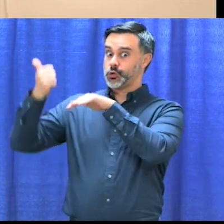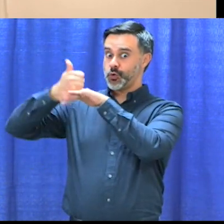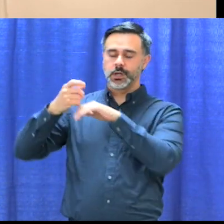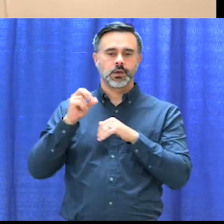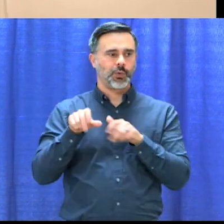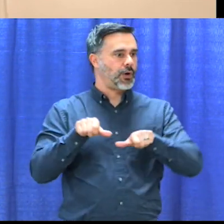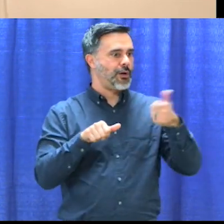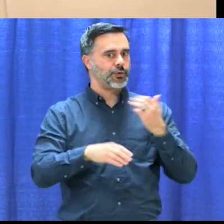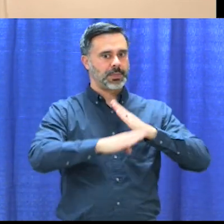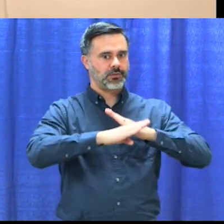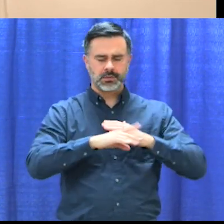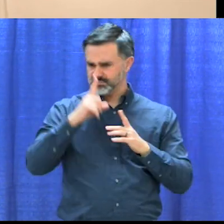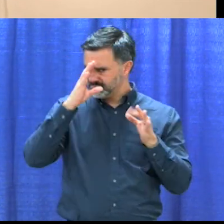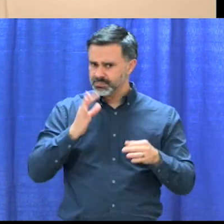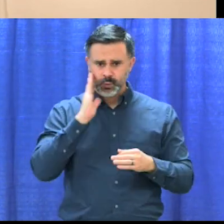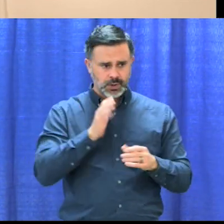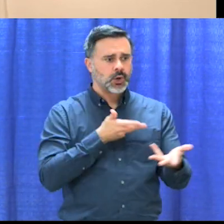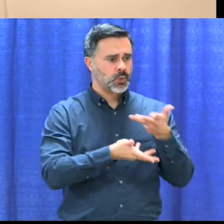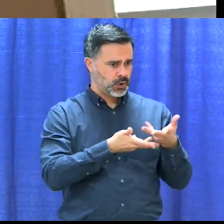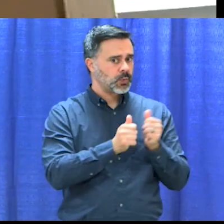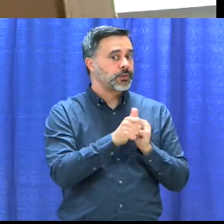But absolutely we will work with your office. [Leyva speaking] Very good thank you both.